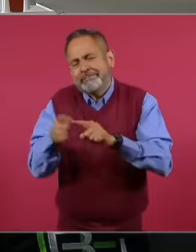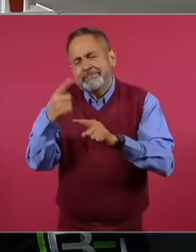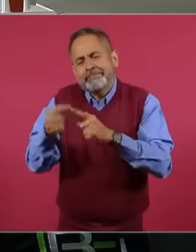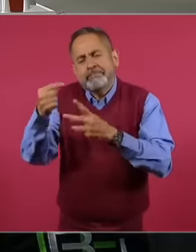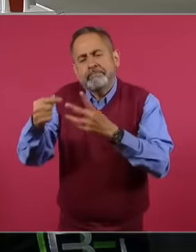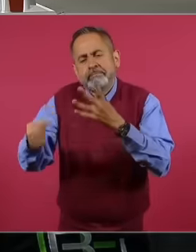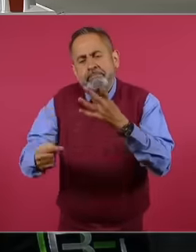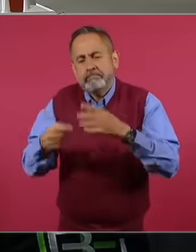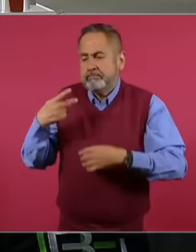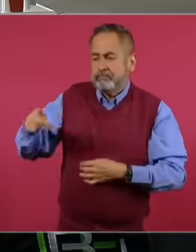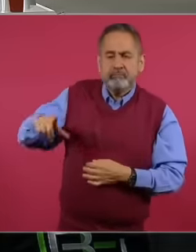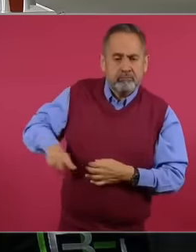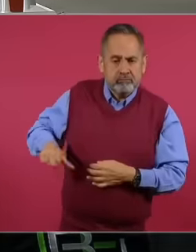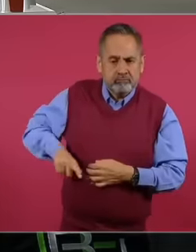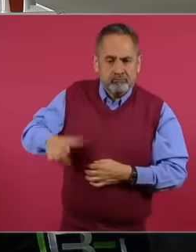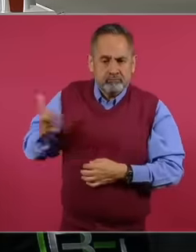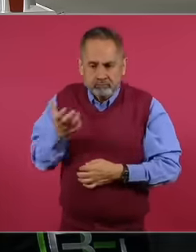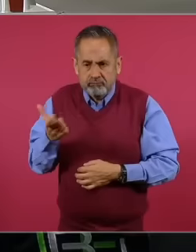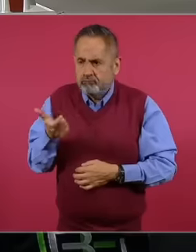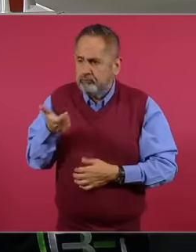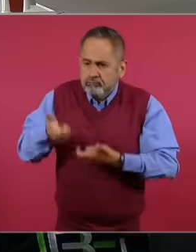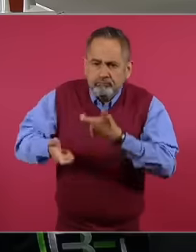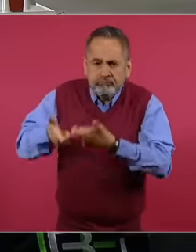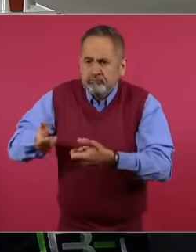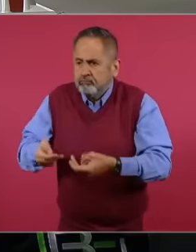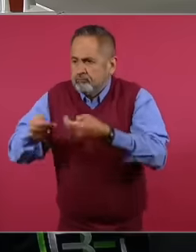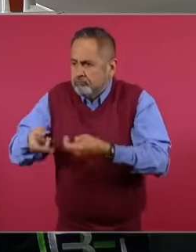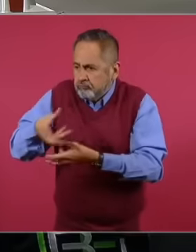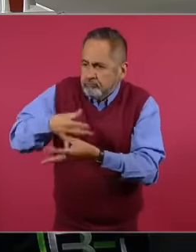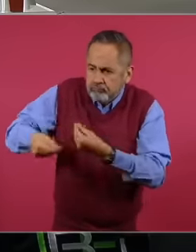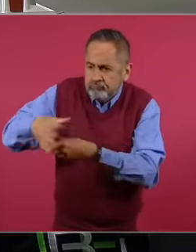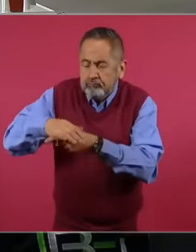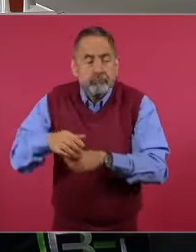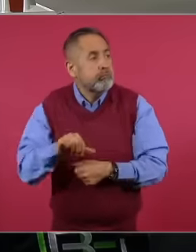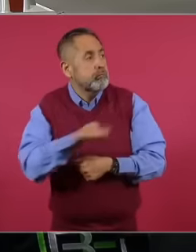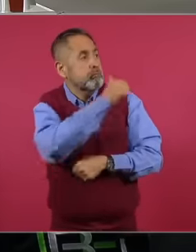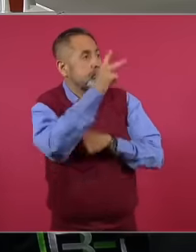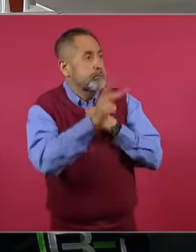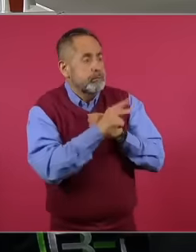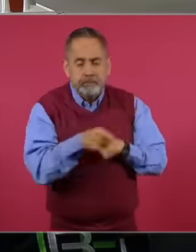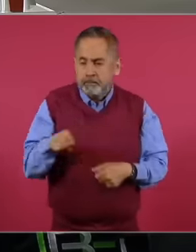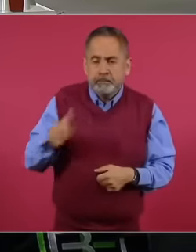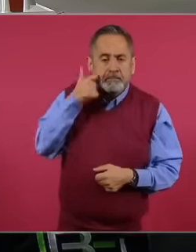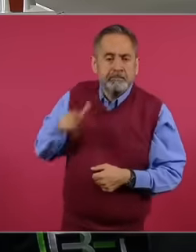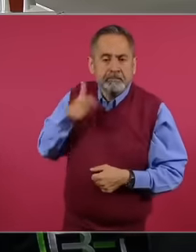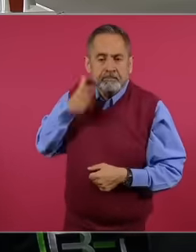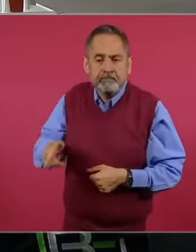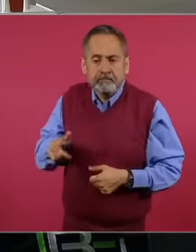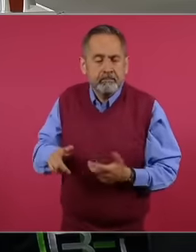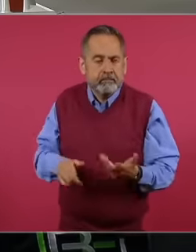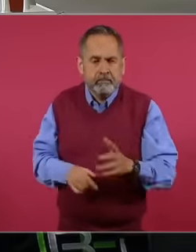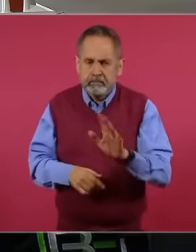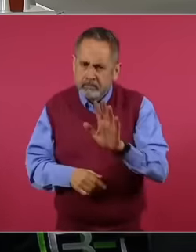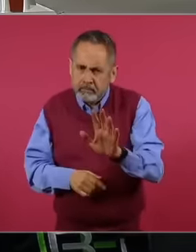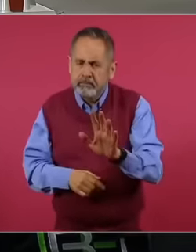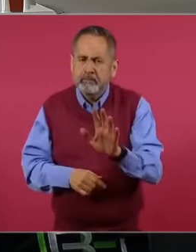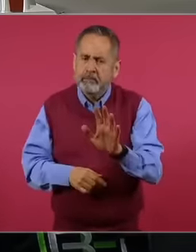, and we are not here to